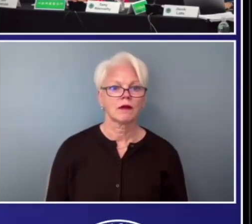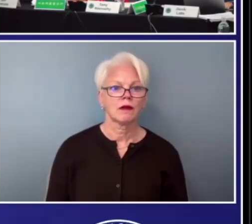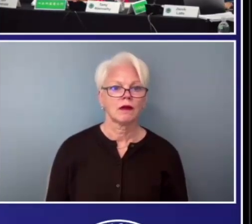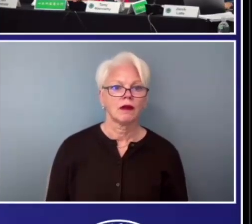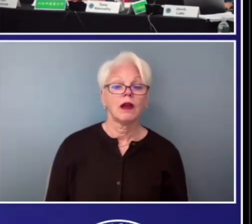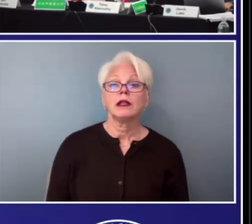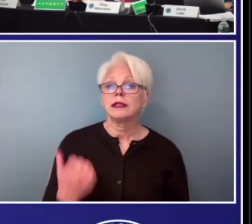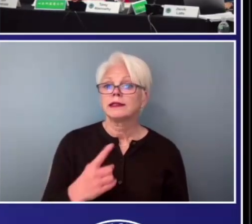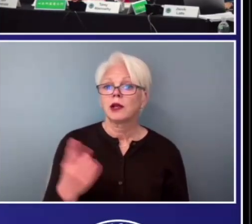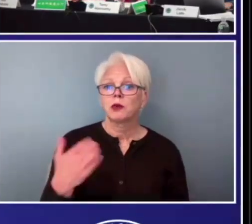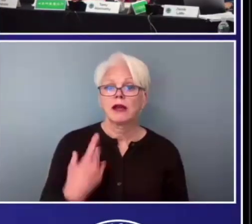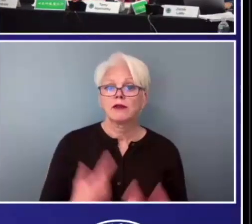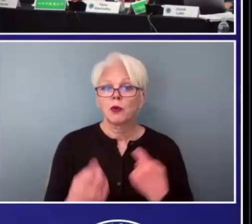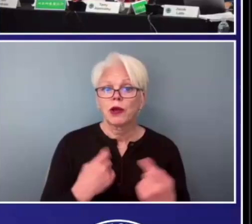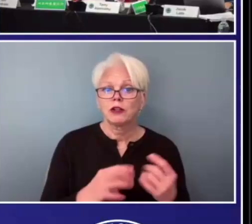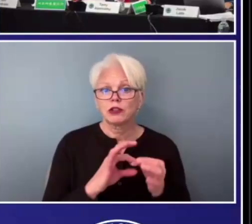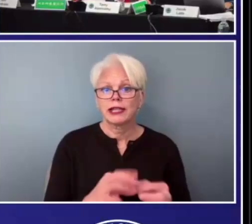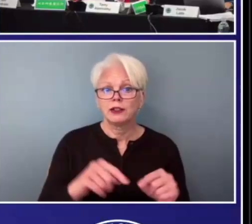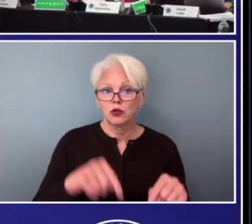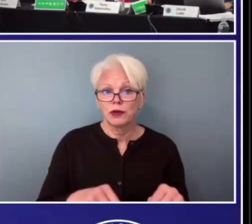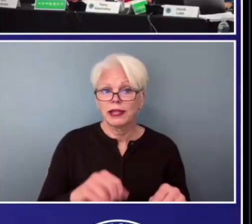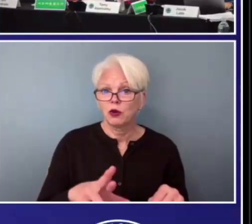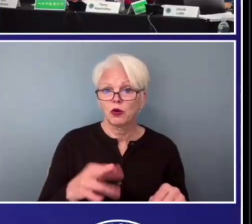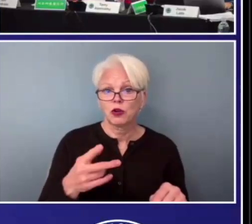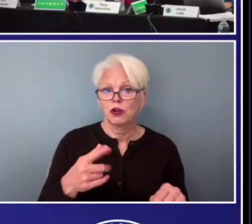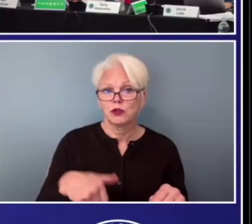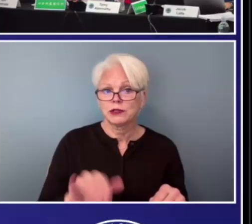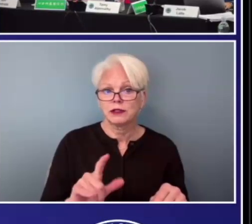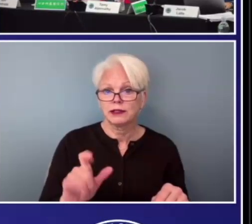Yep. Does anyone have any questions related to this, or you still need a couple minutes to look at it?